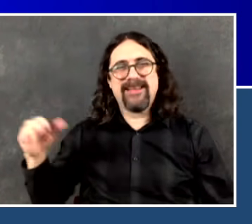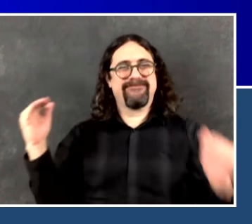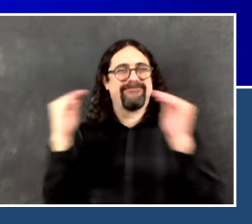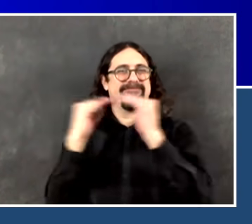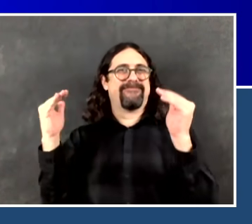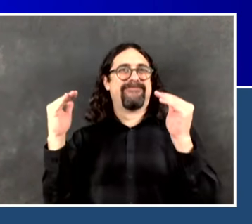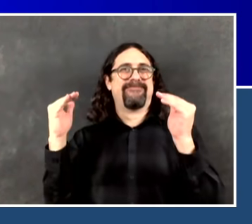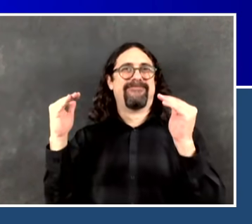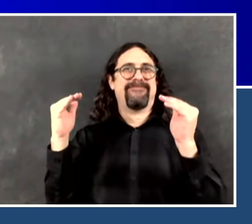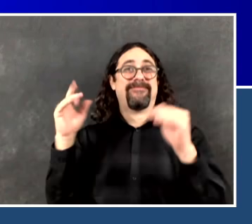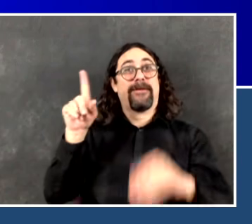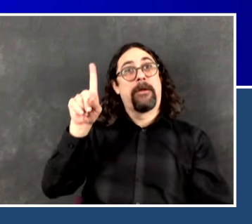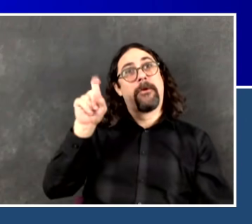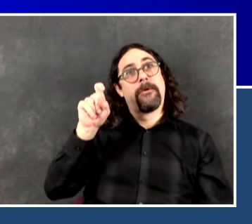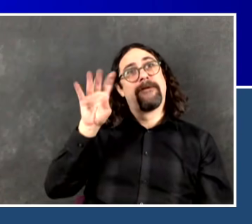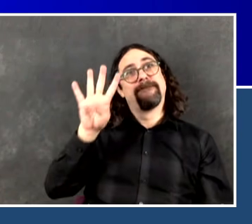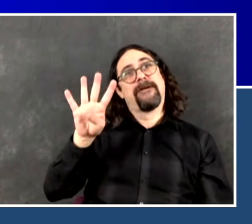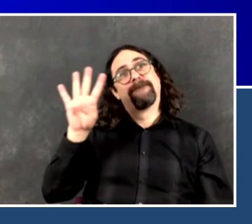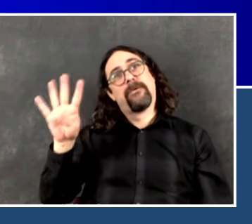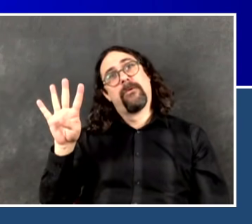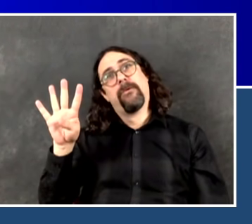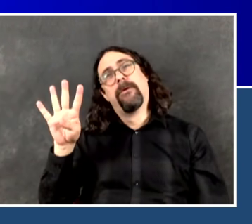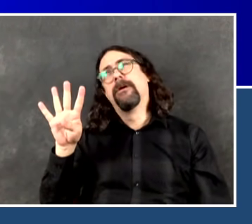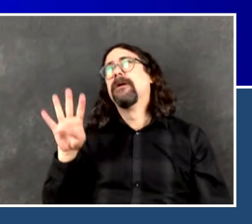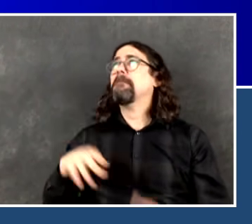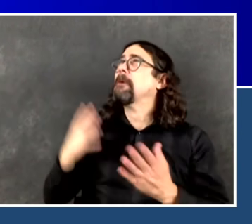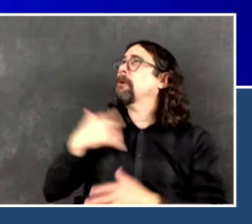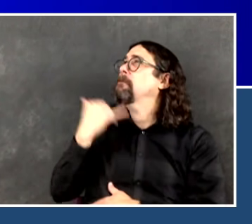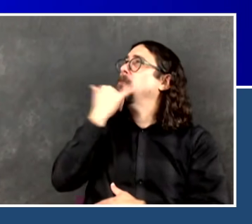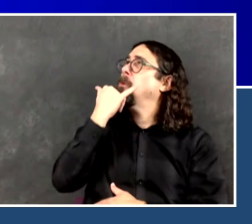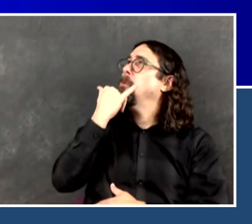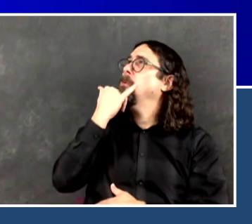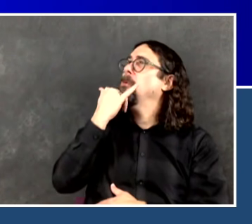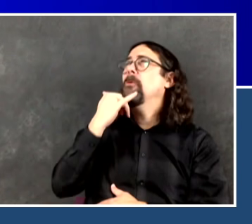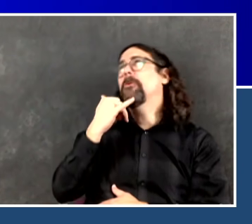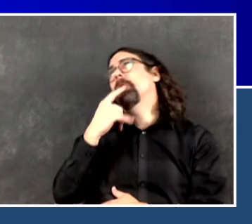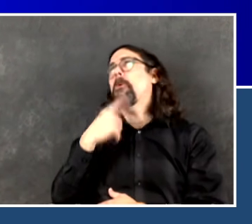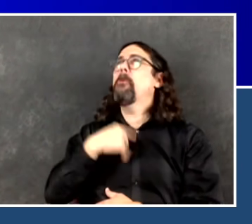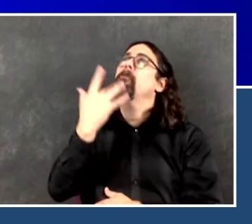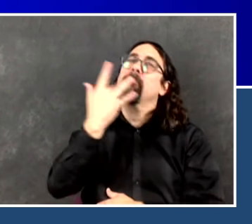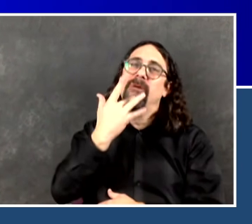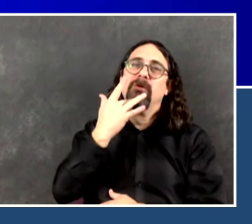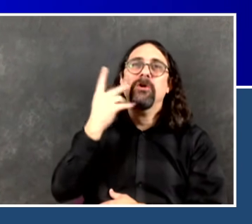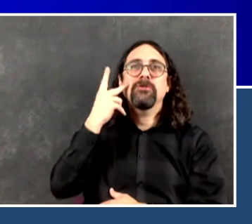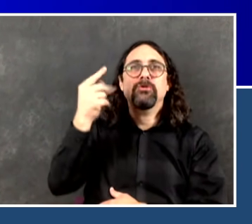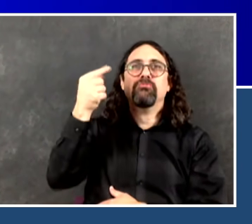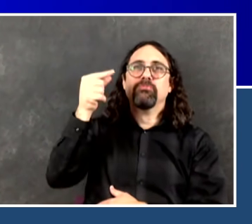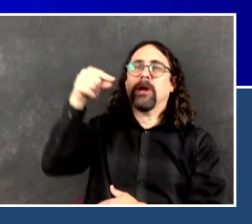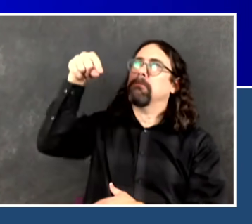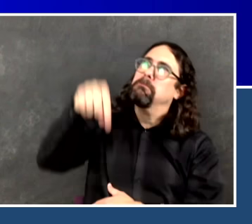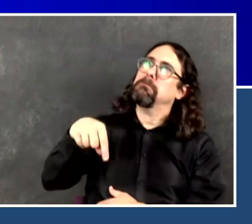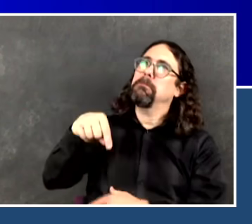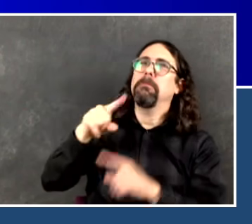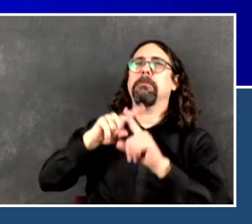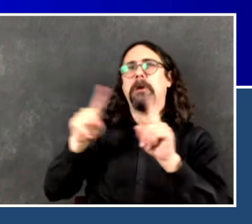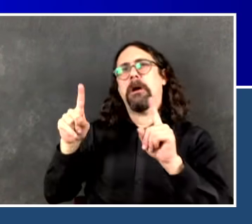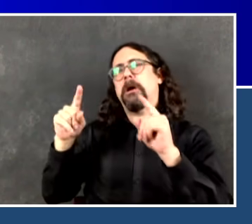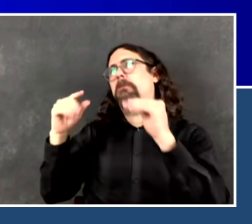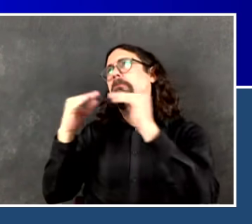I'M HAPPY TO SEE 'SIT NOT GOING THE WRONG DIRECTION. INDICATOR ONE. DAILY NUMBER OF